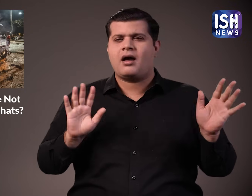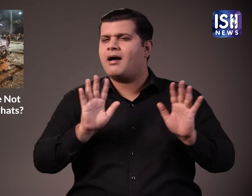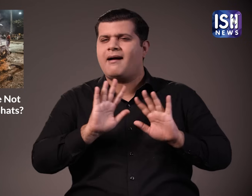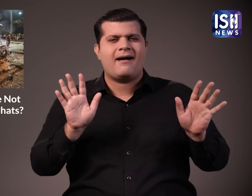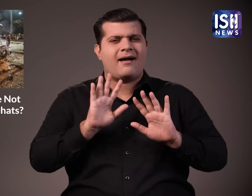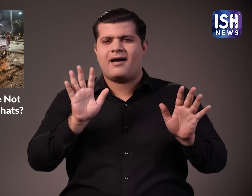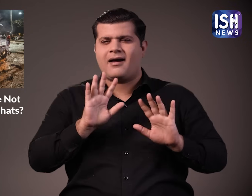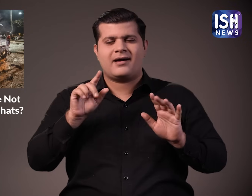This was not the reason!